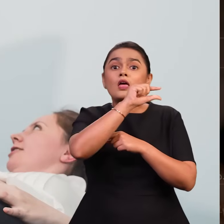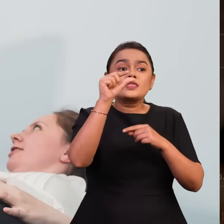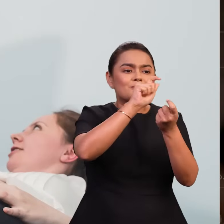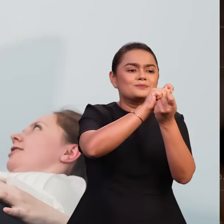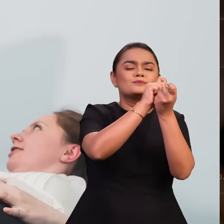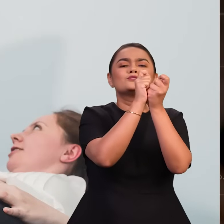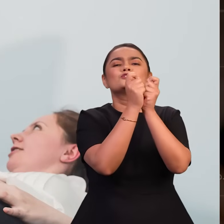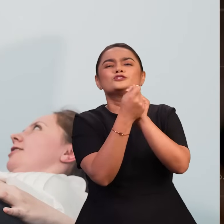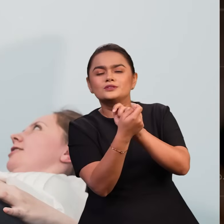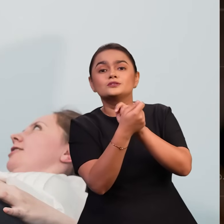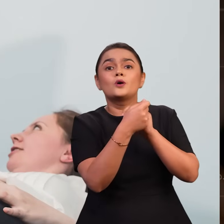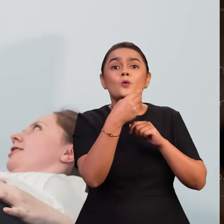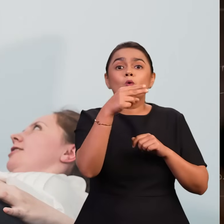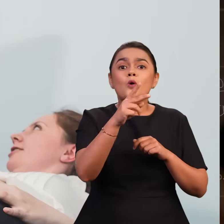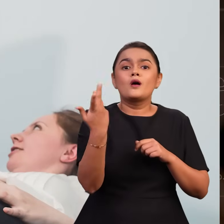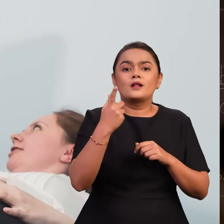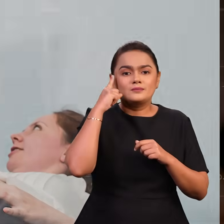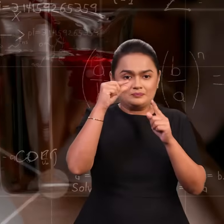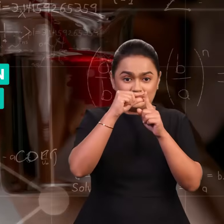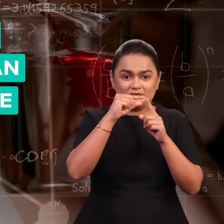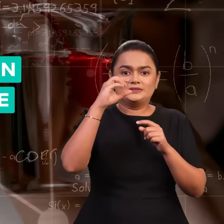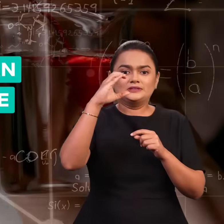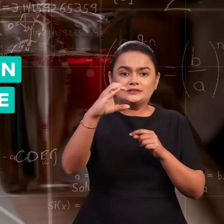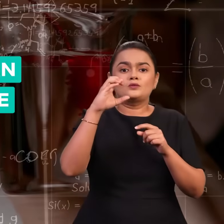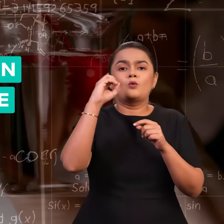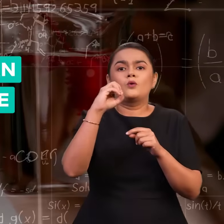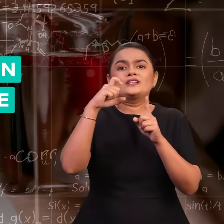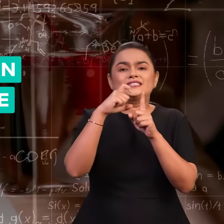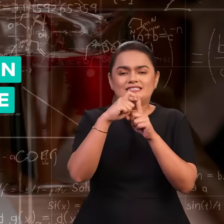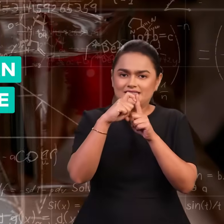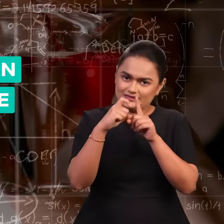the name changed to something called Polycystic Ovarian Disease.